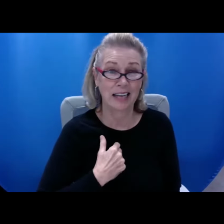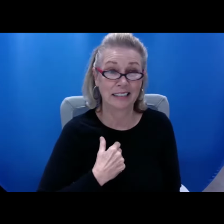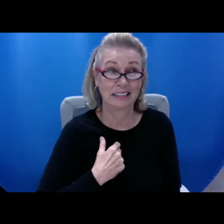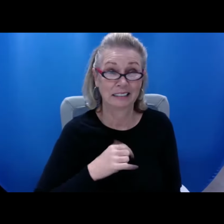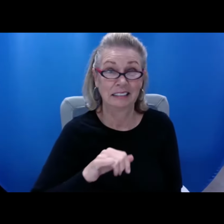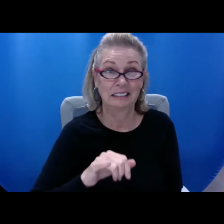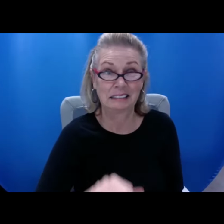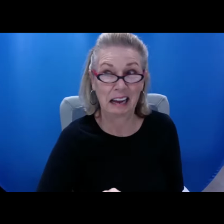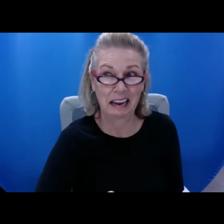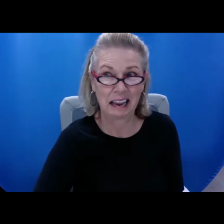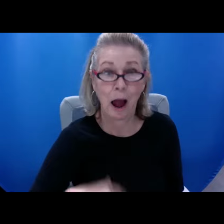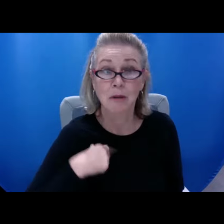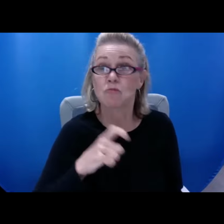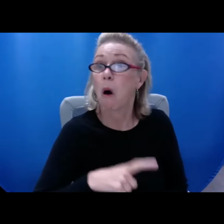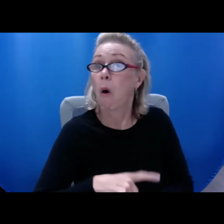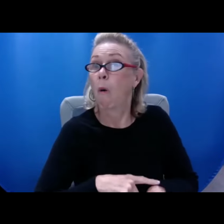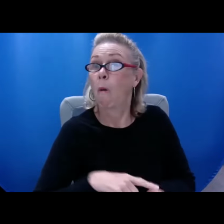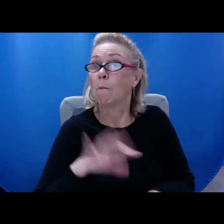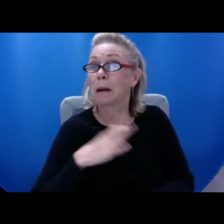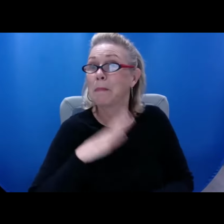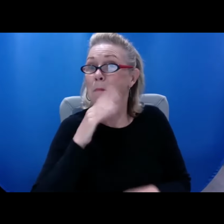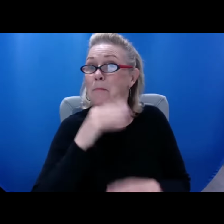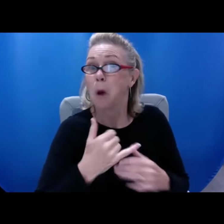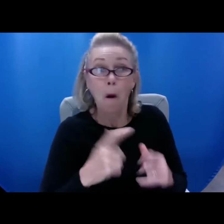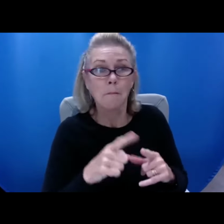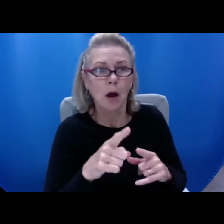supposed to be picking up my daughter right now but that was worth it. I'll explain that to her.